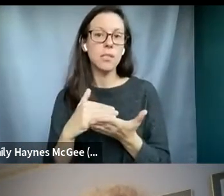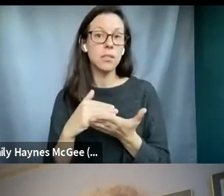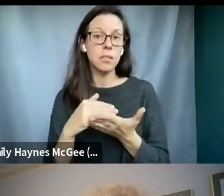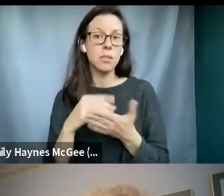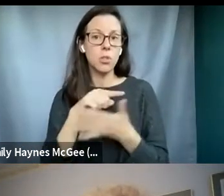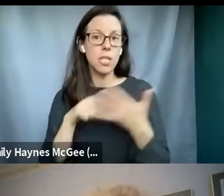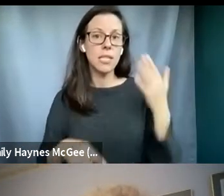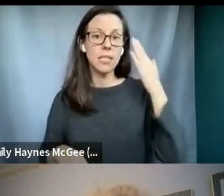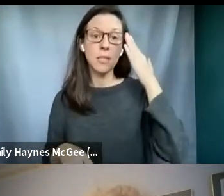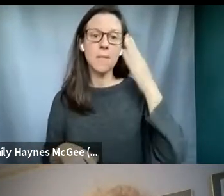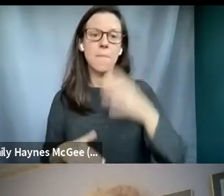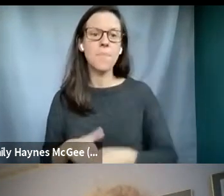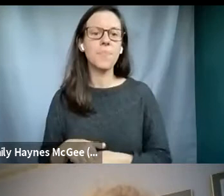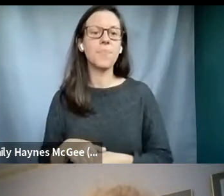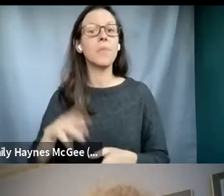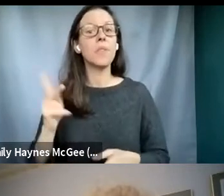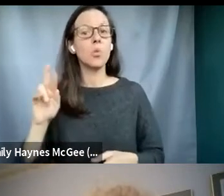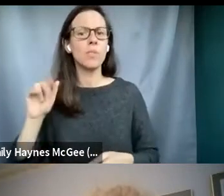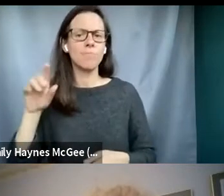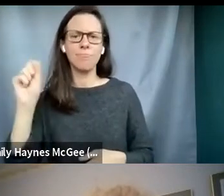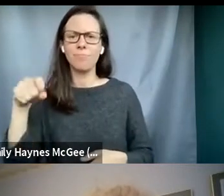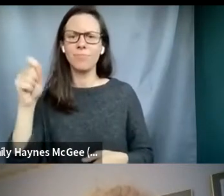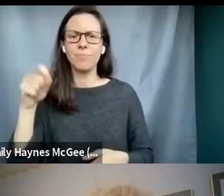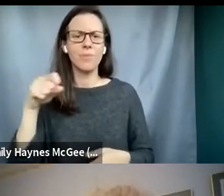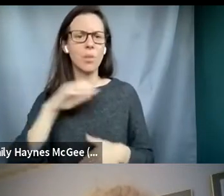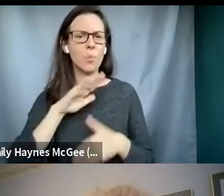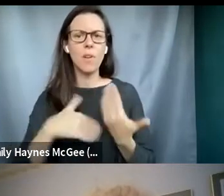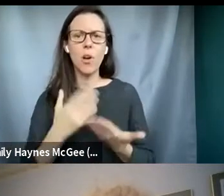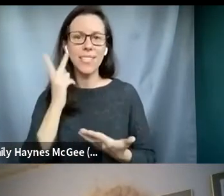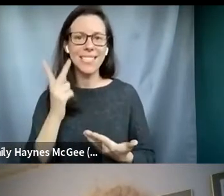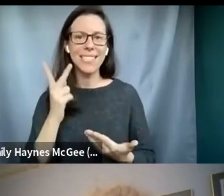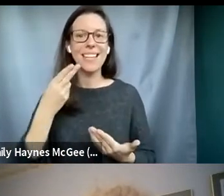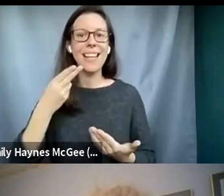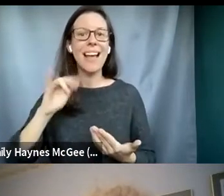I mean, we've all probably all seen high on the hog by now.